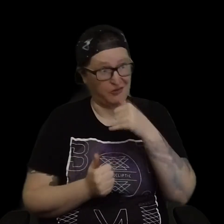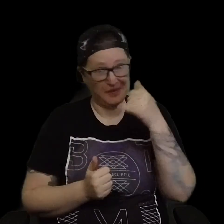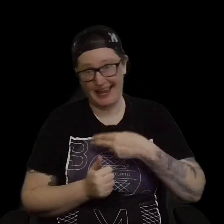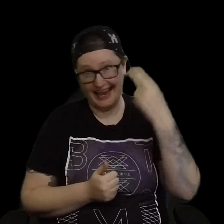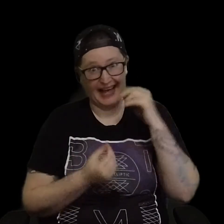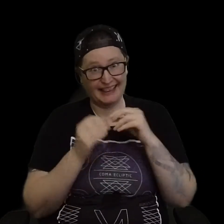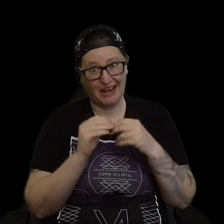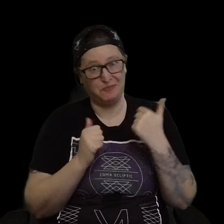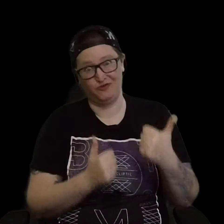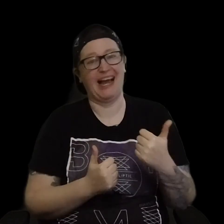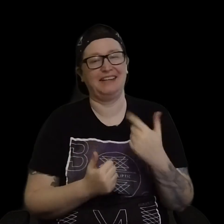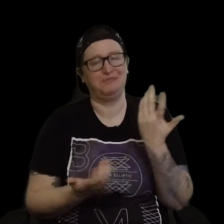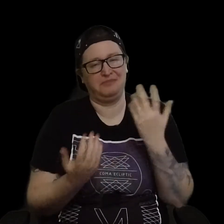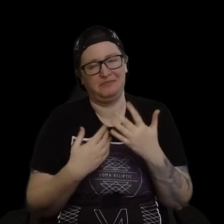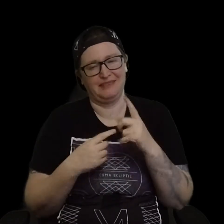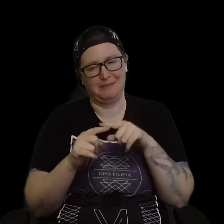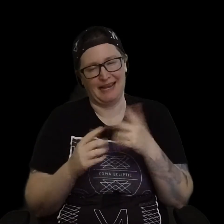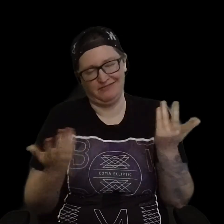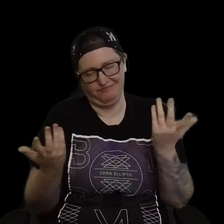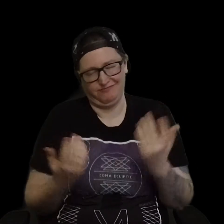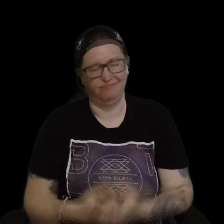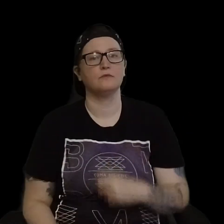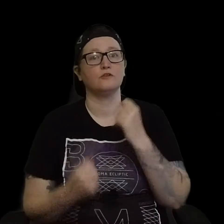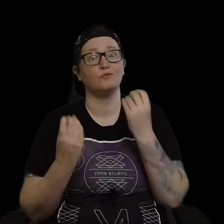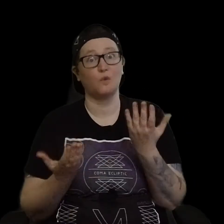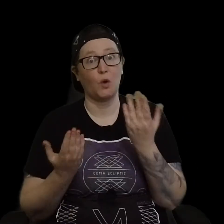the highest check you know the highest number do it that way so again it just really depends